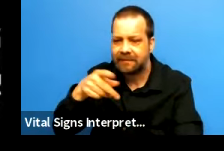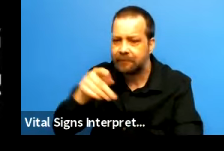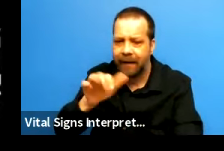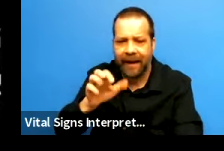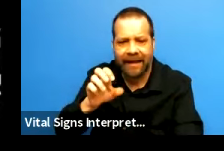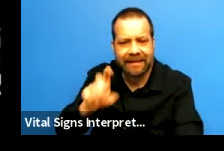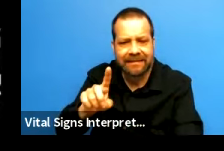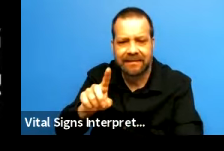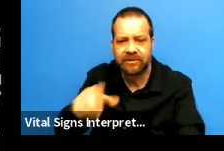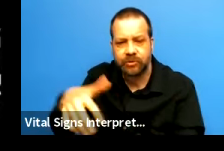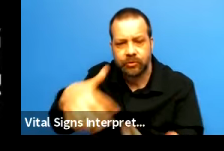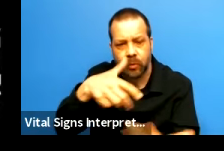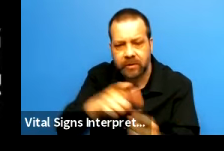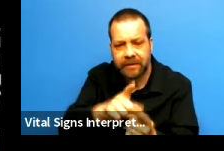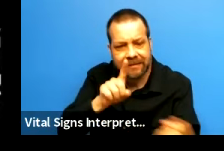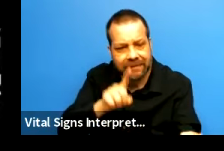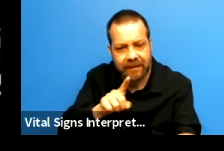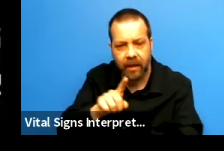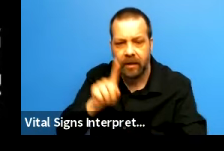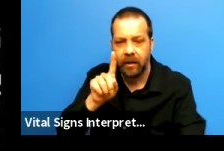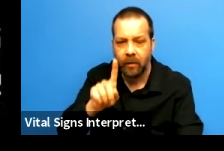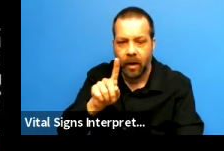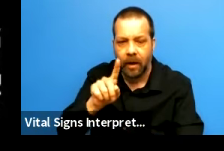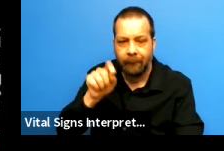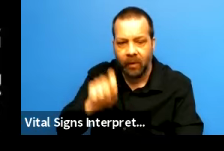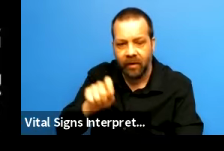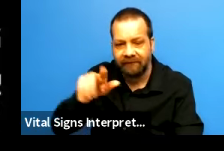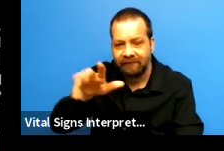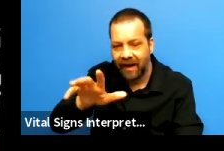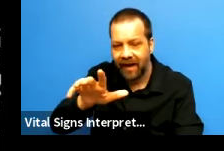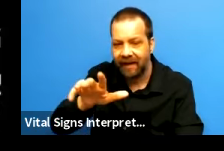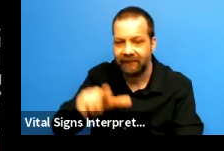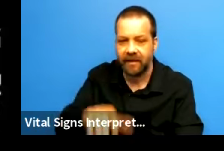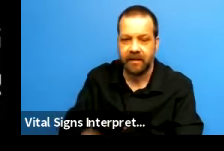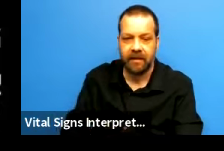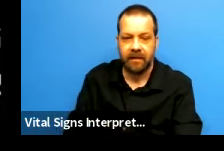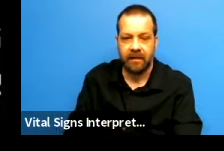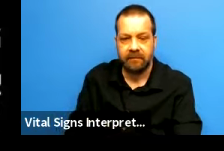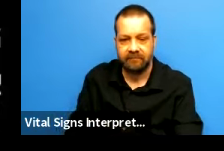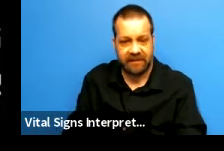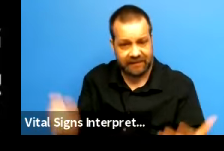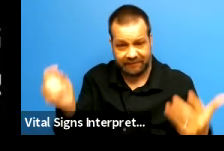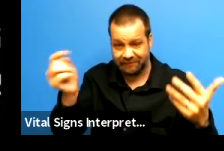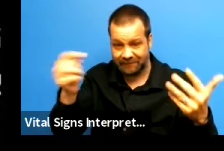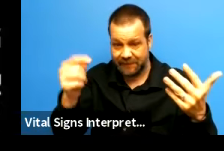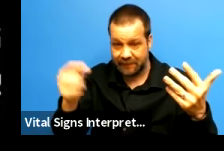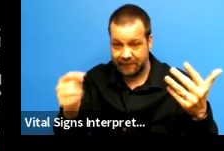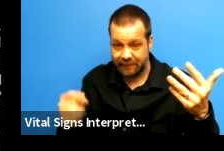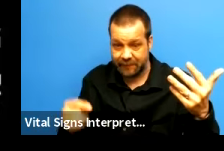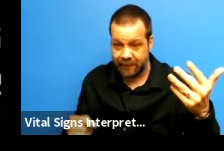The iPhone 12 pro has a people detection app. These are things we have been needing.